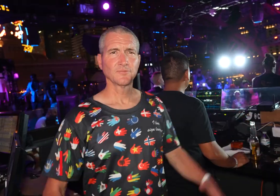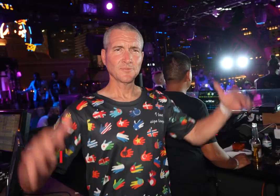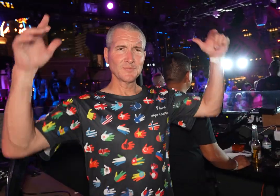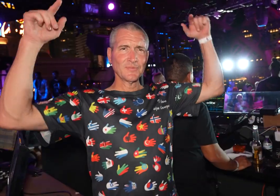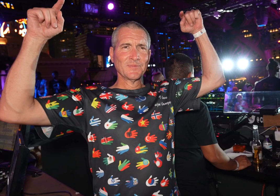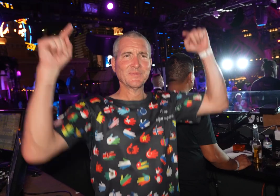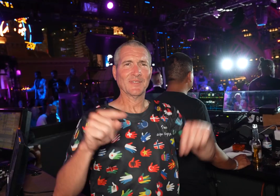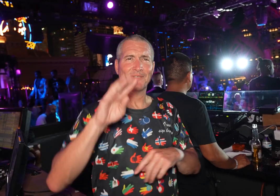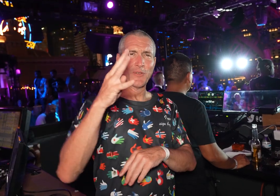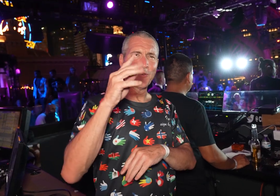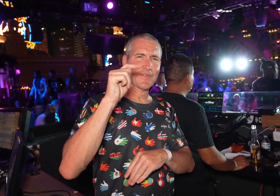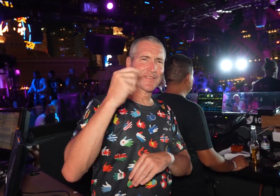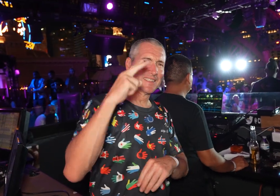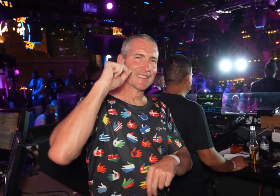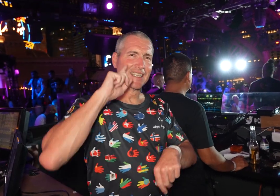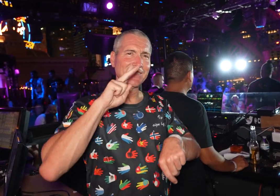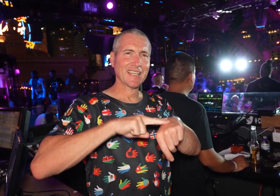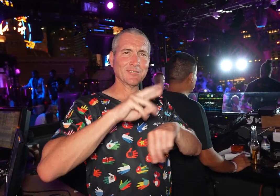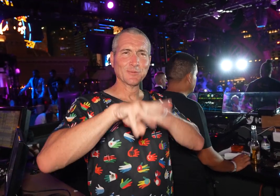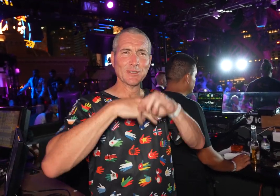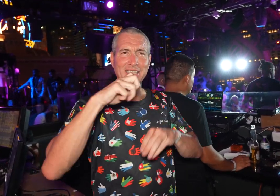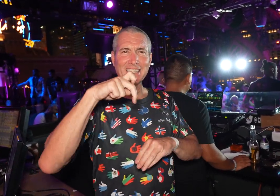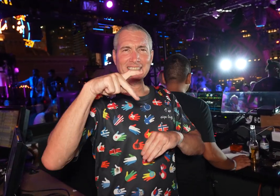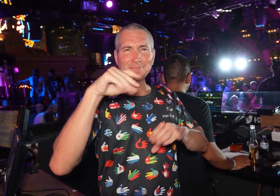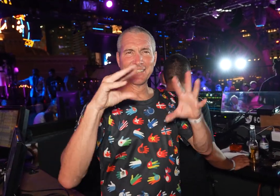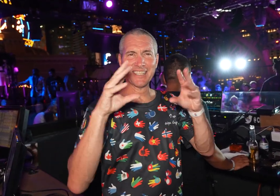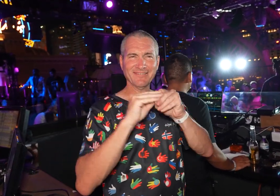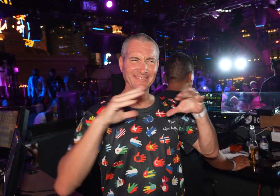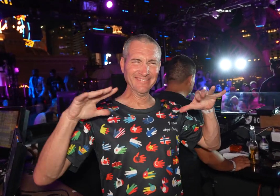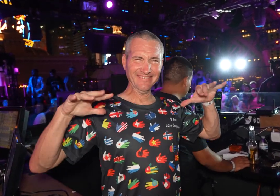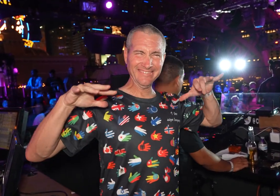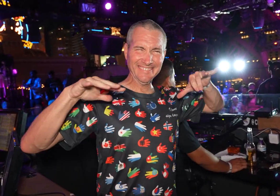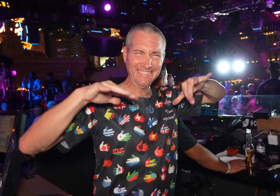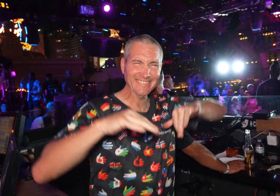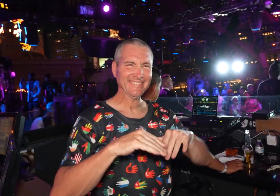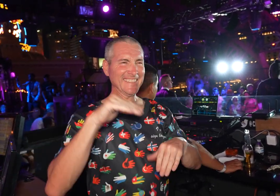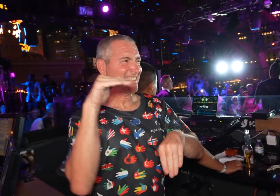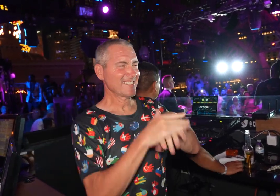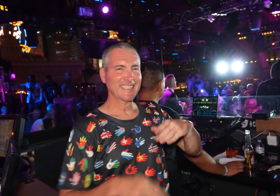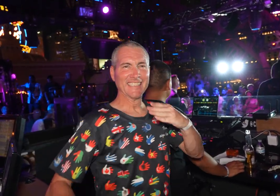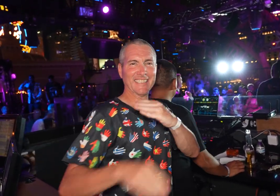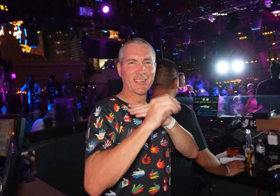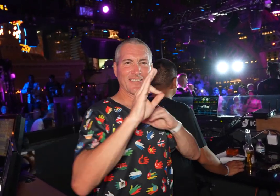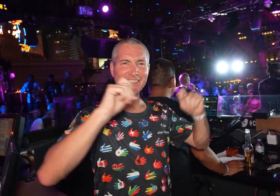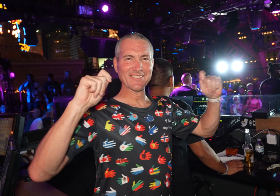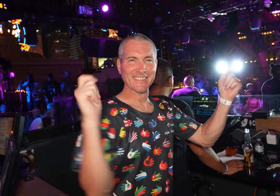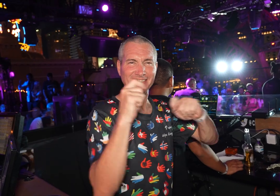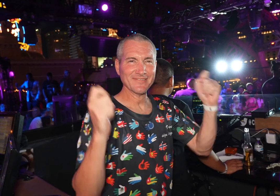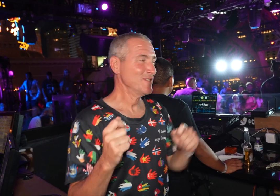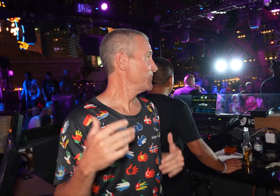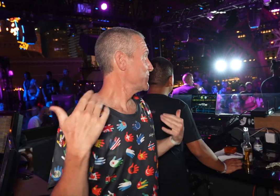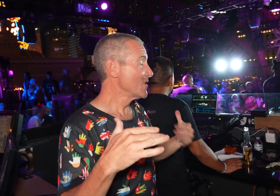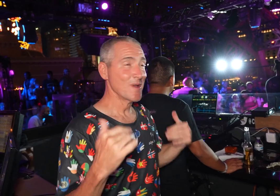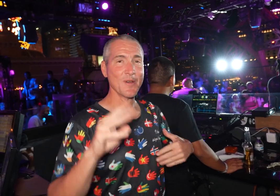We're here at the 4th DeafNation World Expo & Conference! We're all here tonight to kick off this celebration of